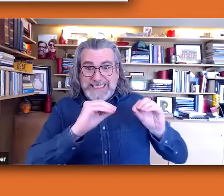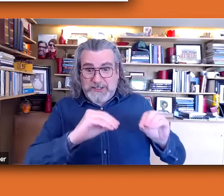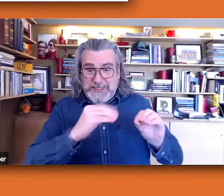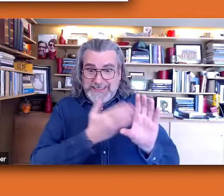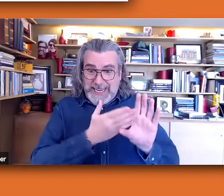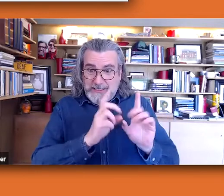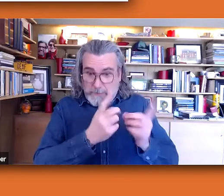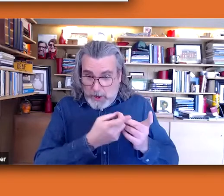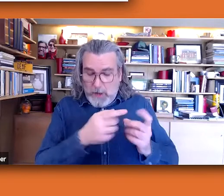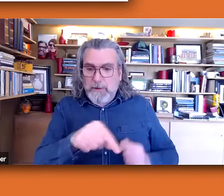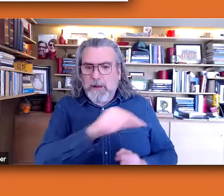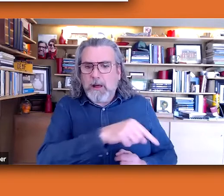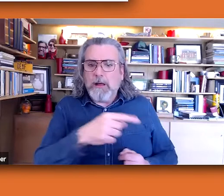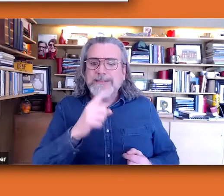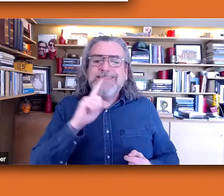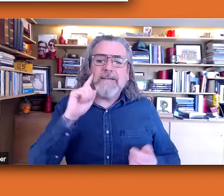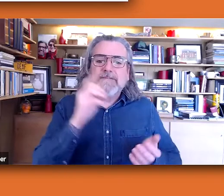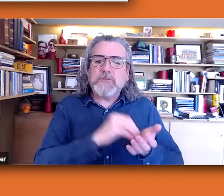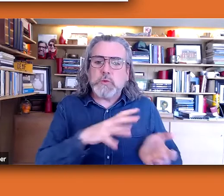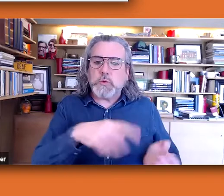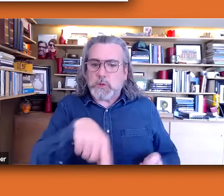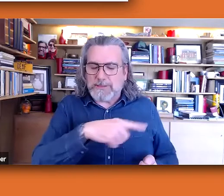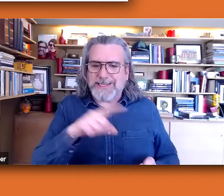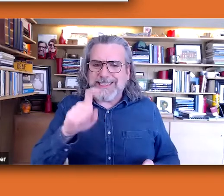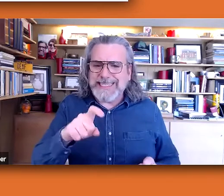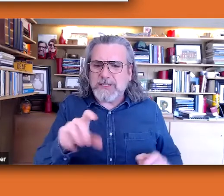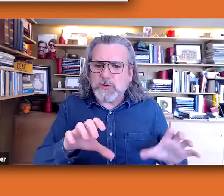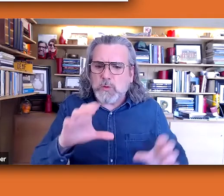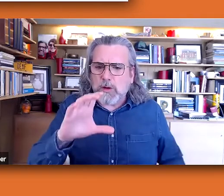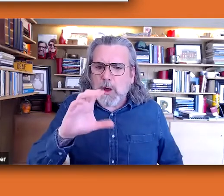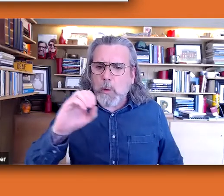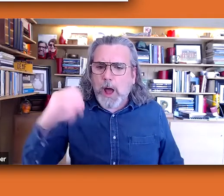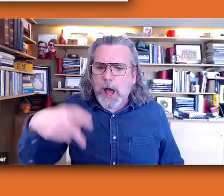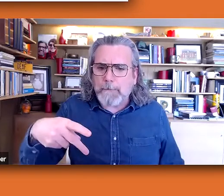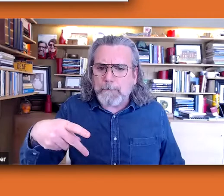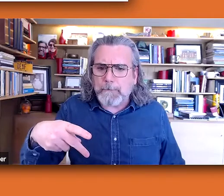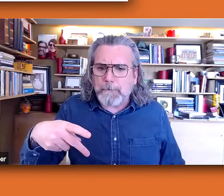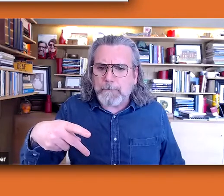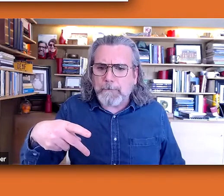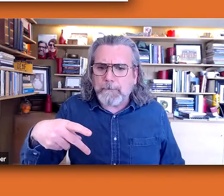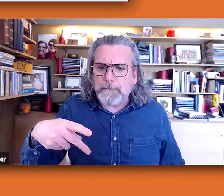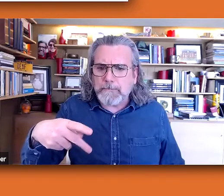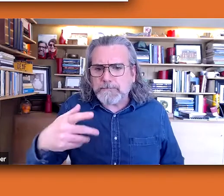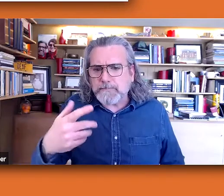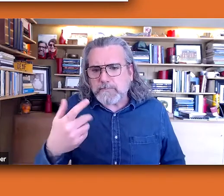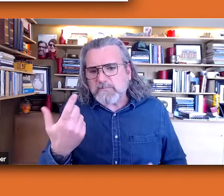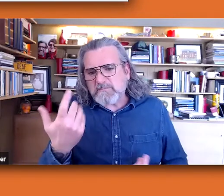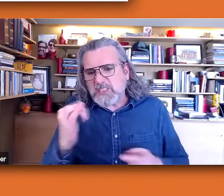While I was teaching in the Psychology department, there were a number of deaf students, who needed co-op opportunities,